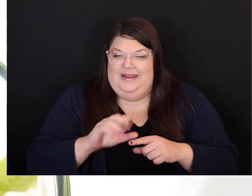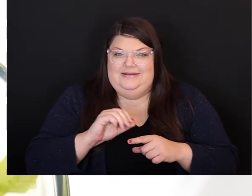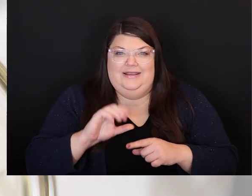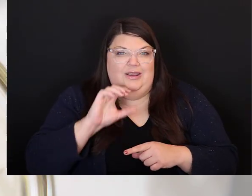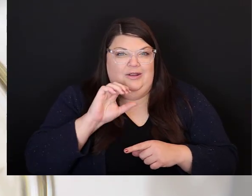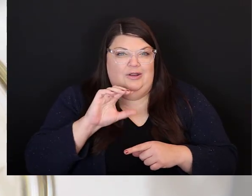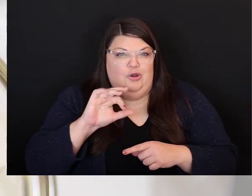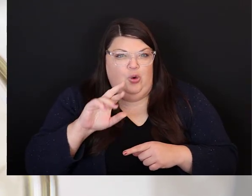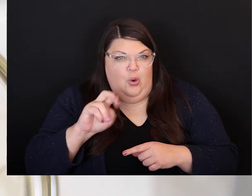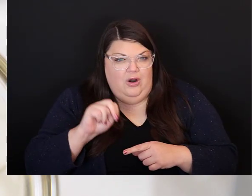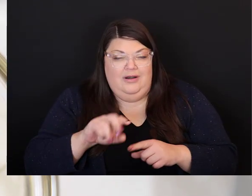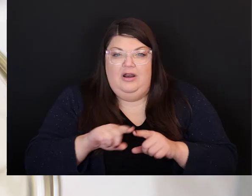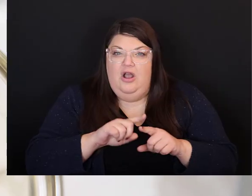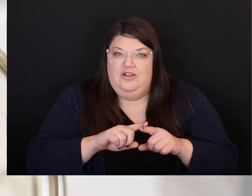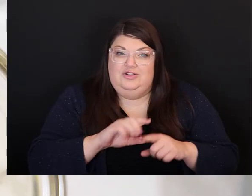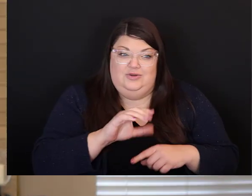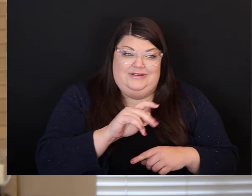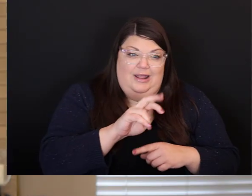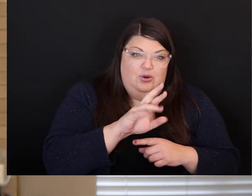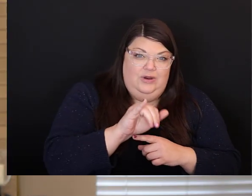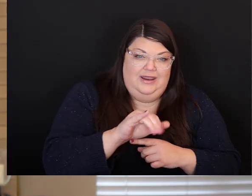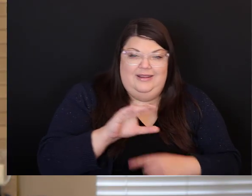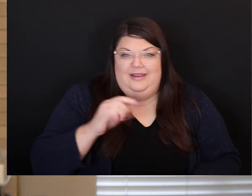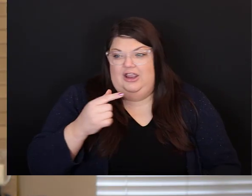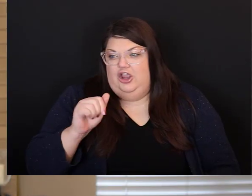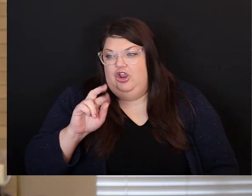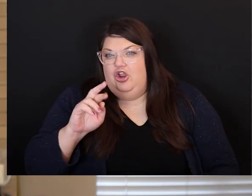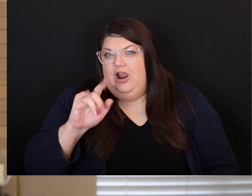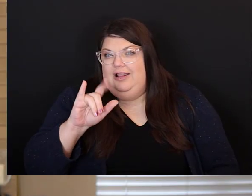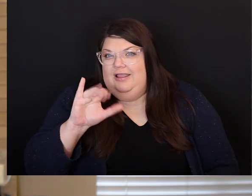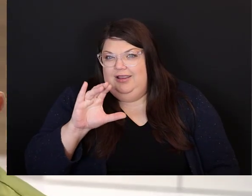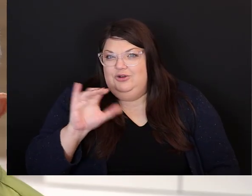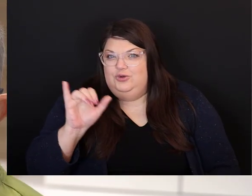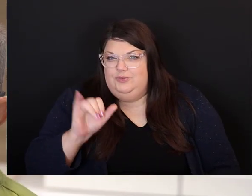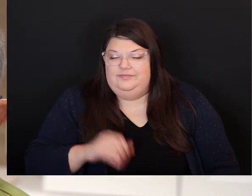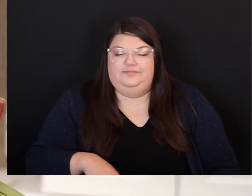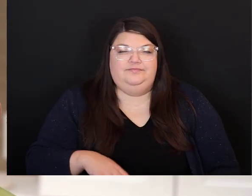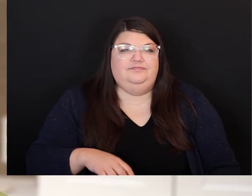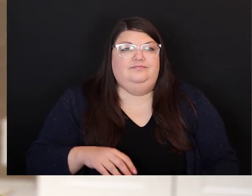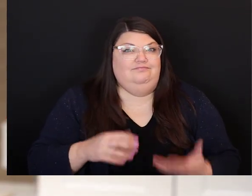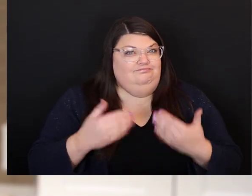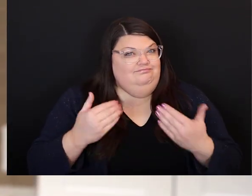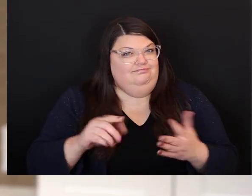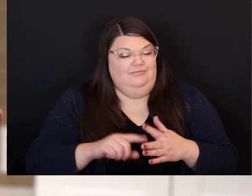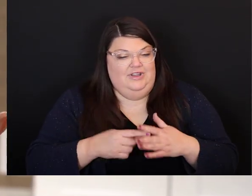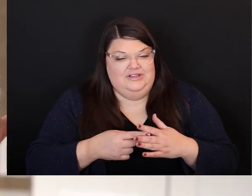and then we're gonna have some garlic with it too. All right, so let's get started. I have a nice stock pot here that's easy.